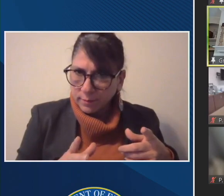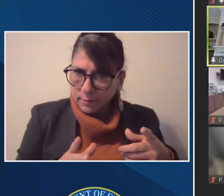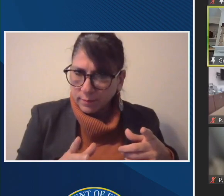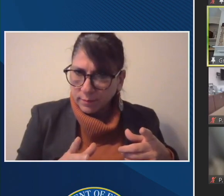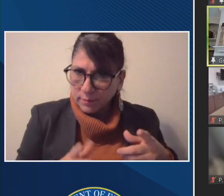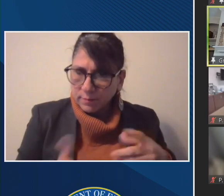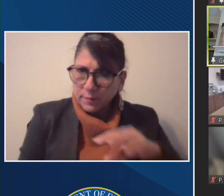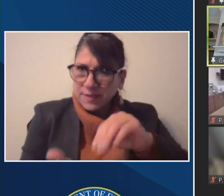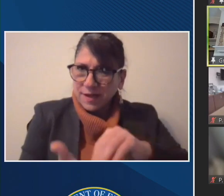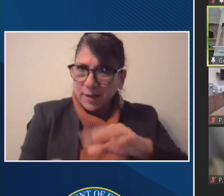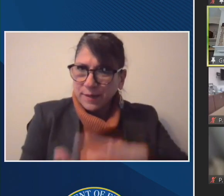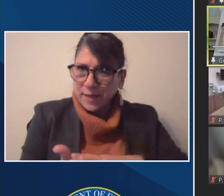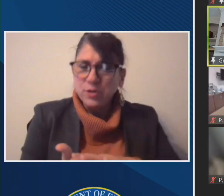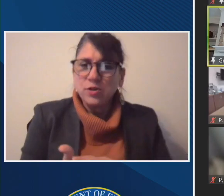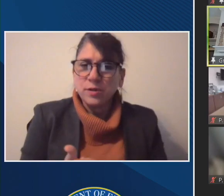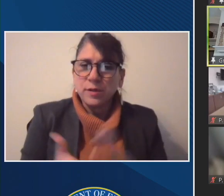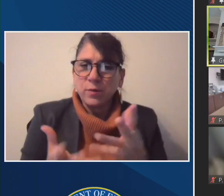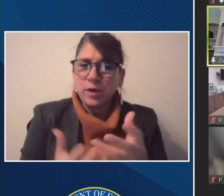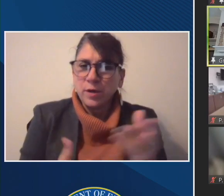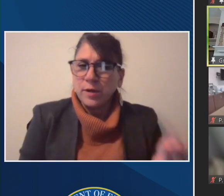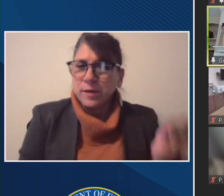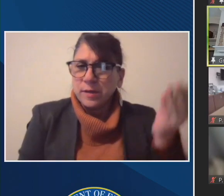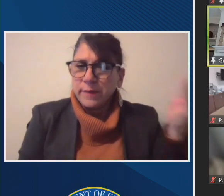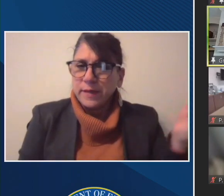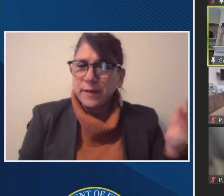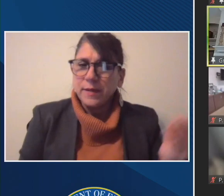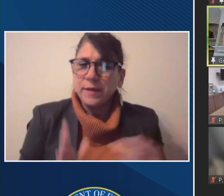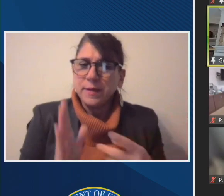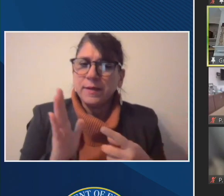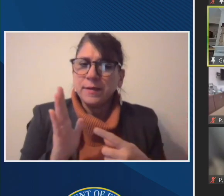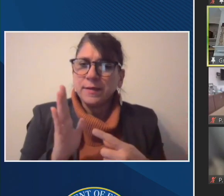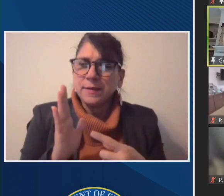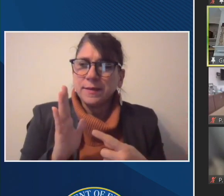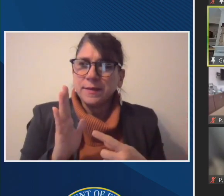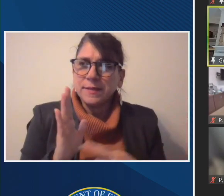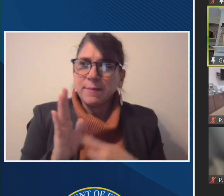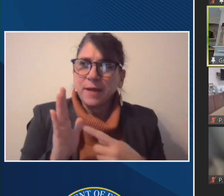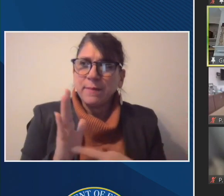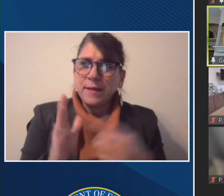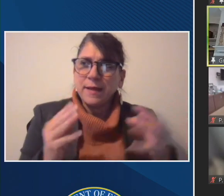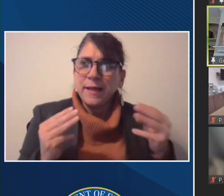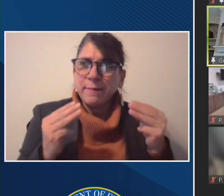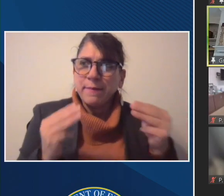to submit. Sometimes the method of payments analyst reviews these might